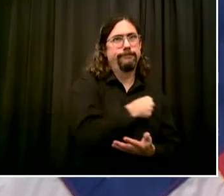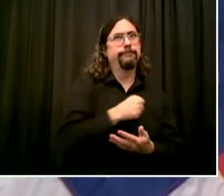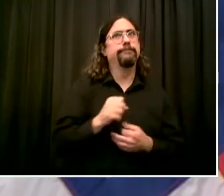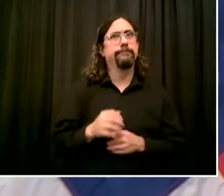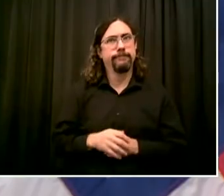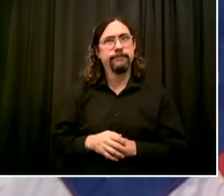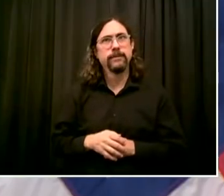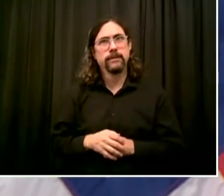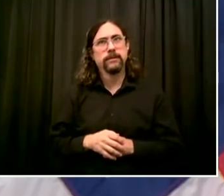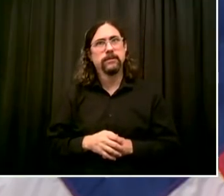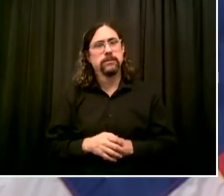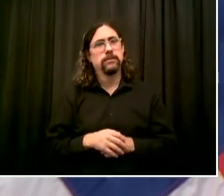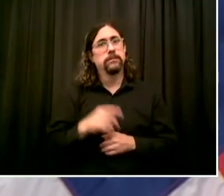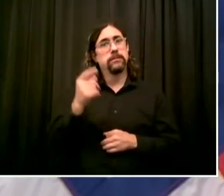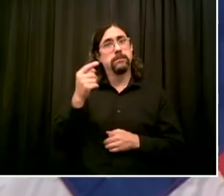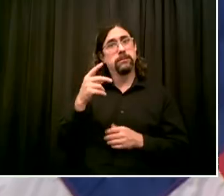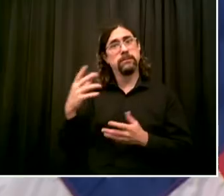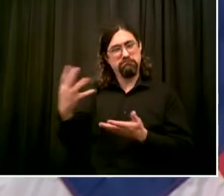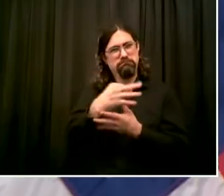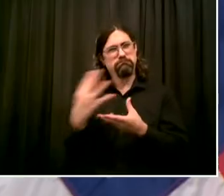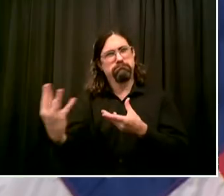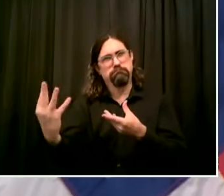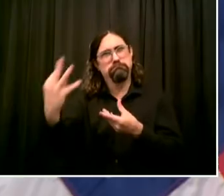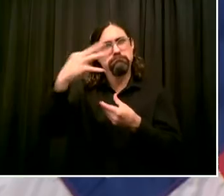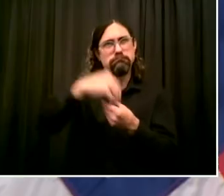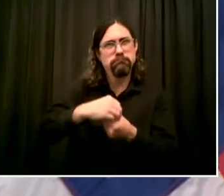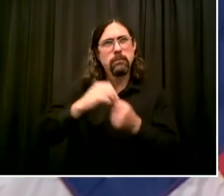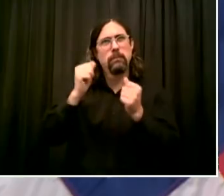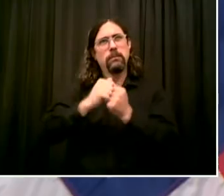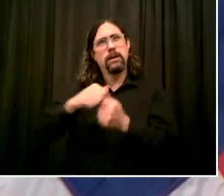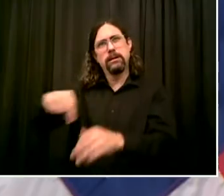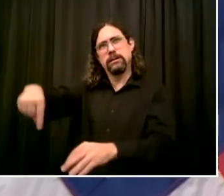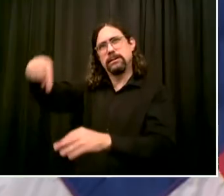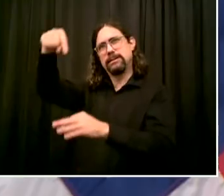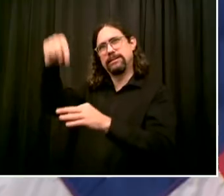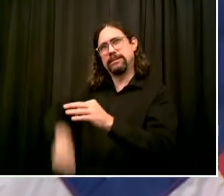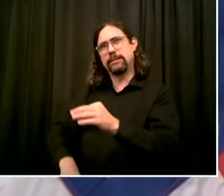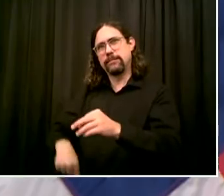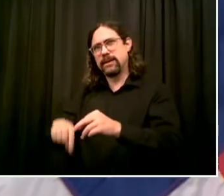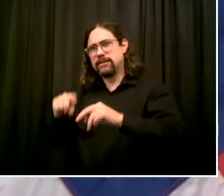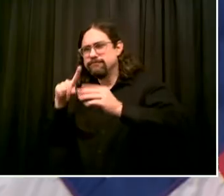DETAILED INVESTIGATIONS, SIUN G TECHNOLOGY,